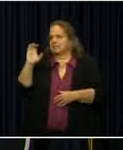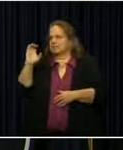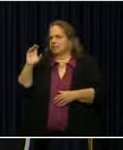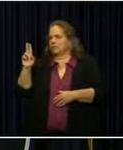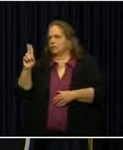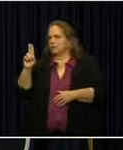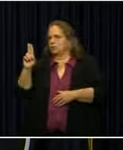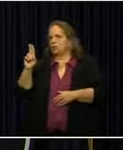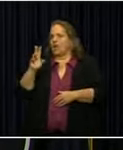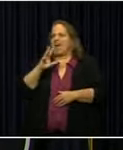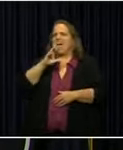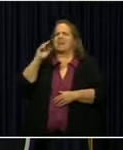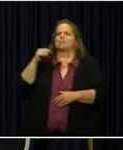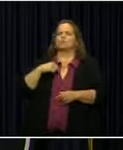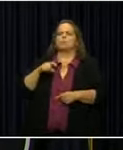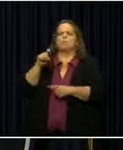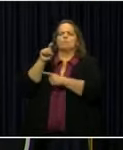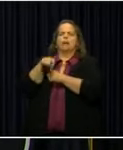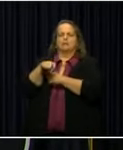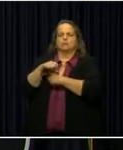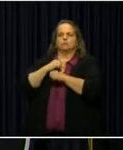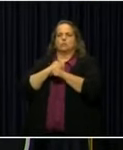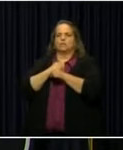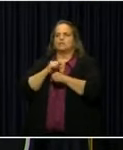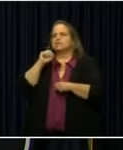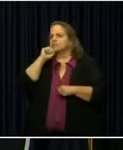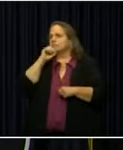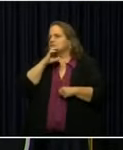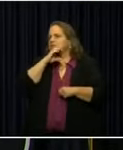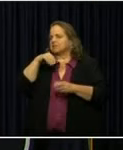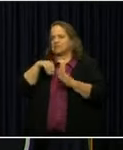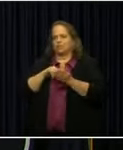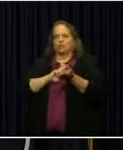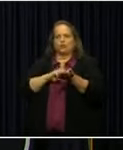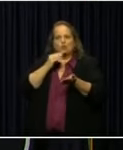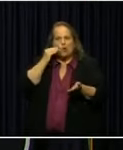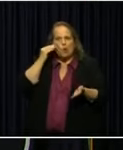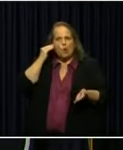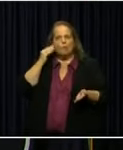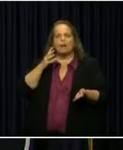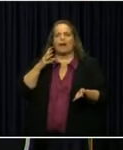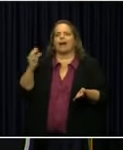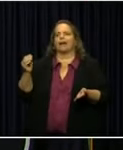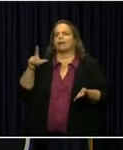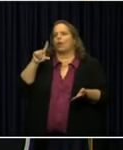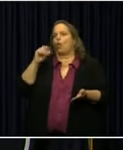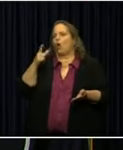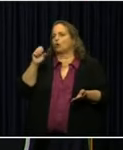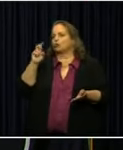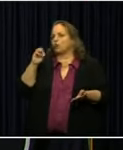THEM BE PROTECTED EVEN THOUGH WE START TO RETURN TO SOME OF THE FORMER ACTIVITIES THAT WE HAVE DONE.